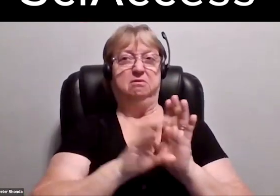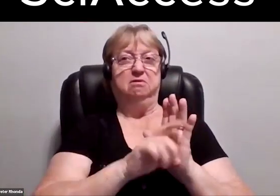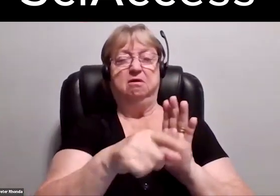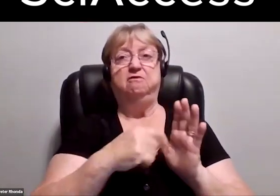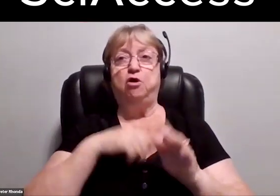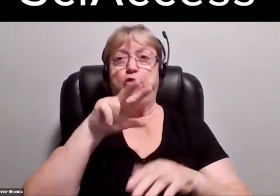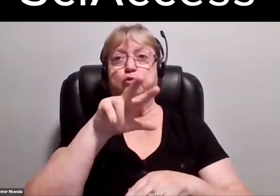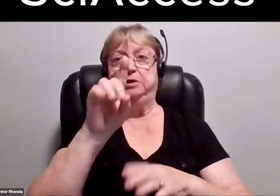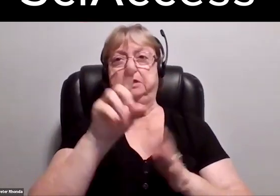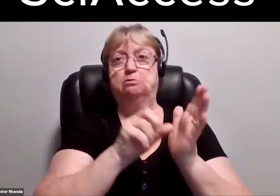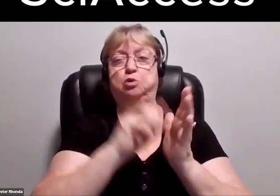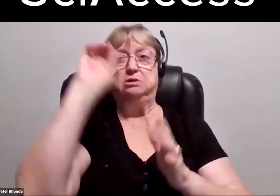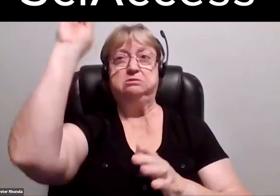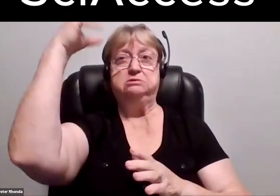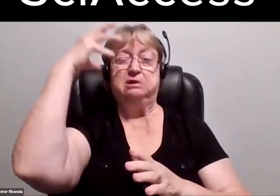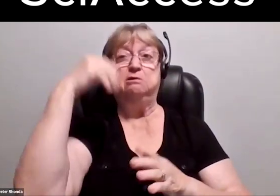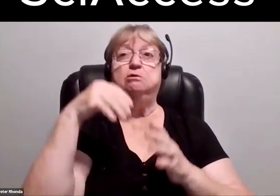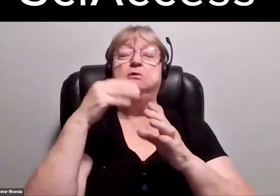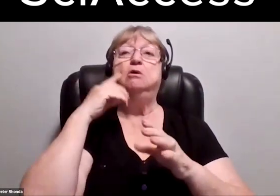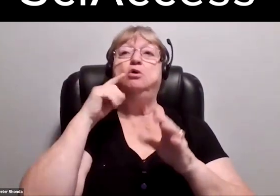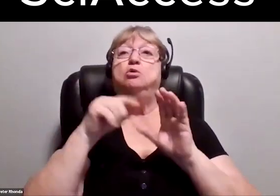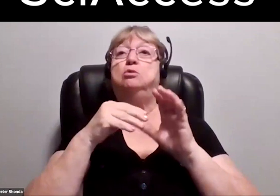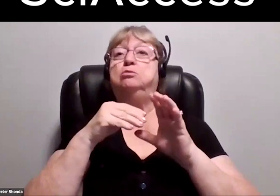showing the sun's internal structures and layers.